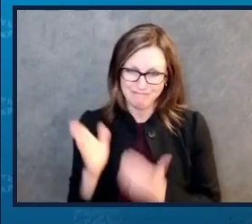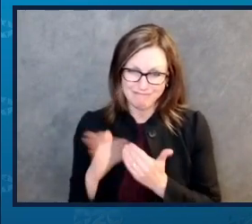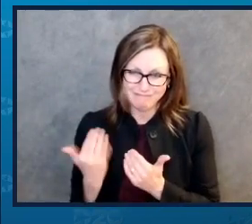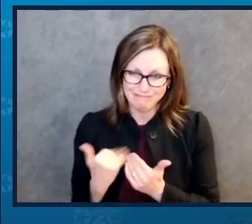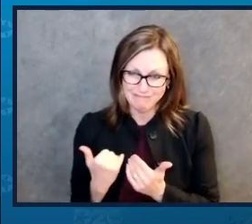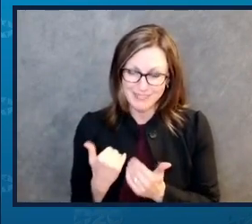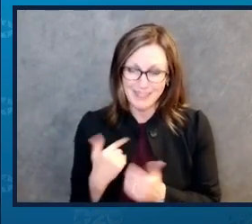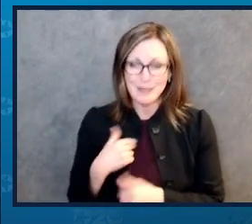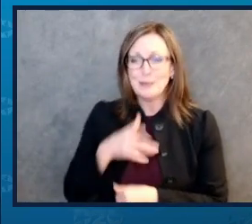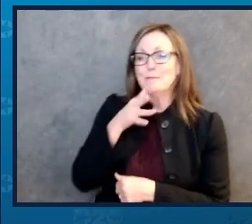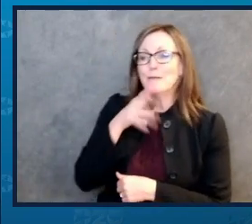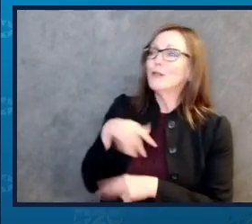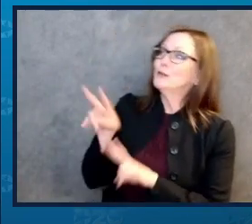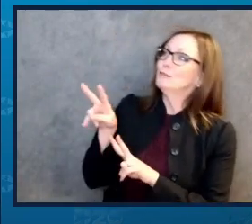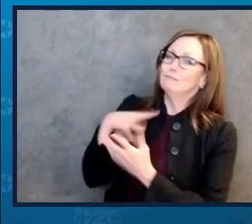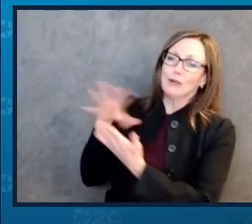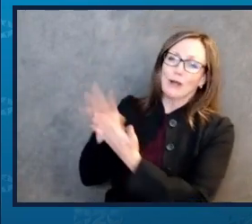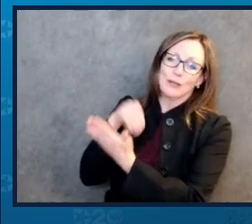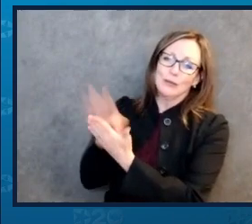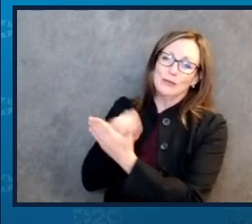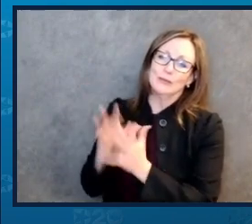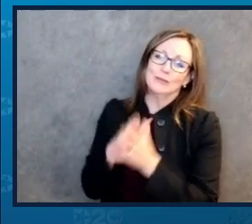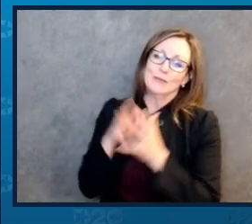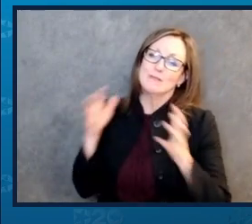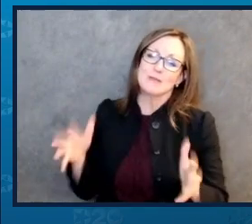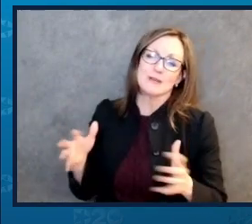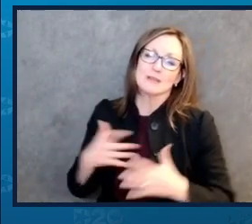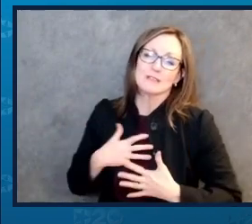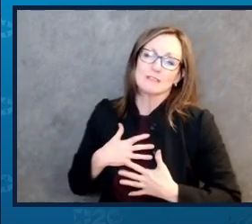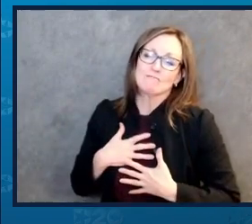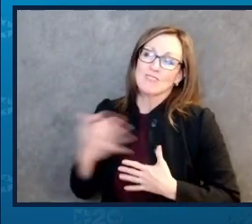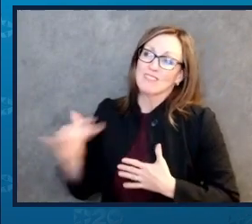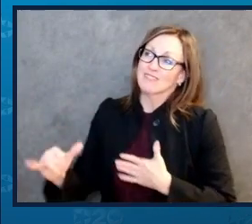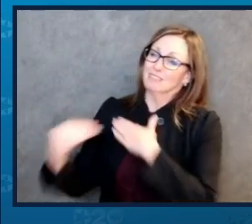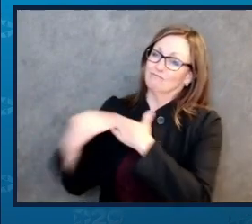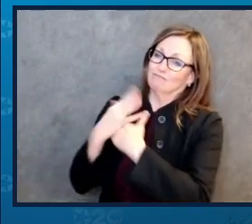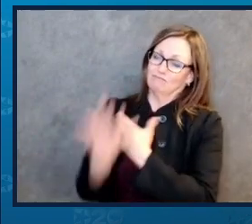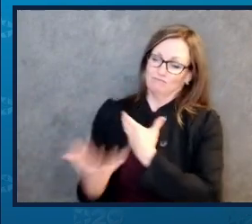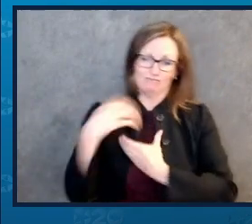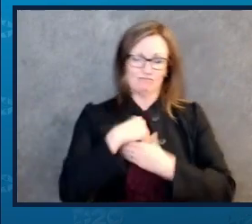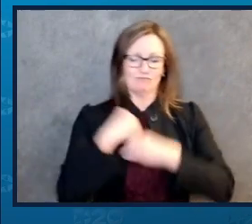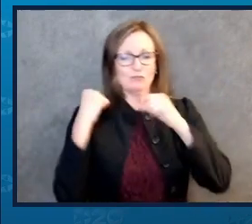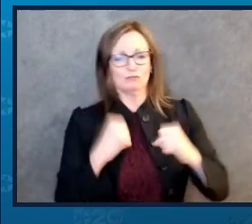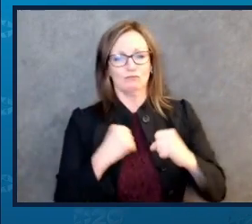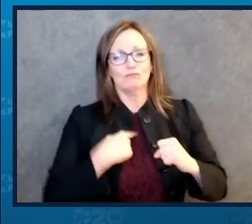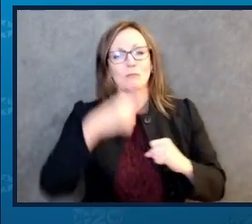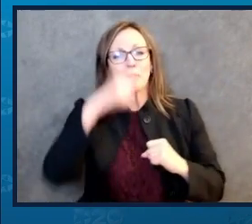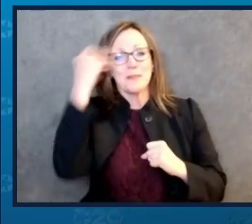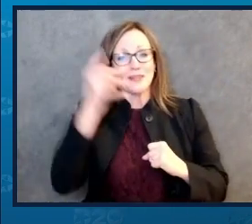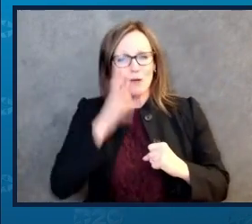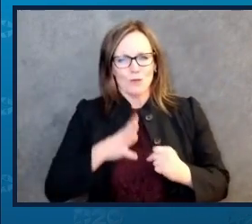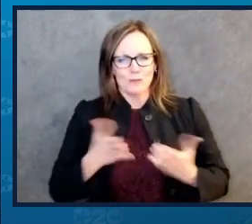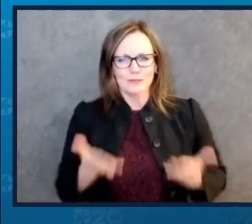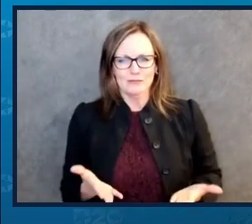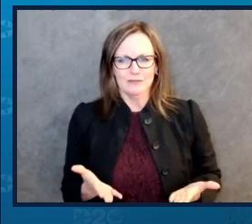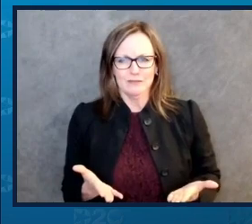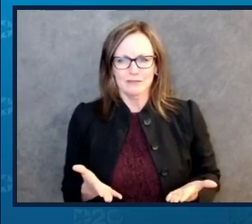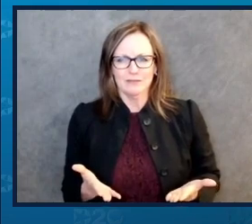, STRONG, BLACK WOMEN.